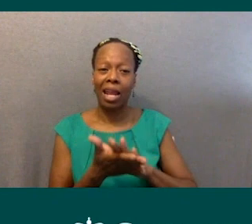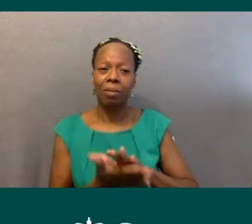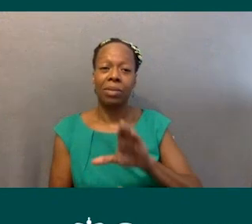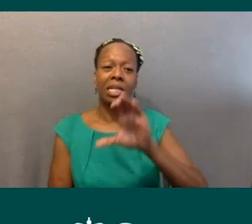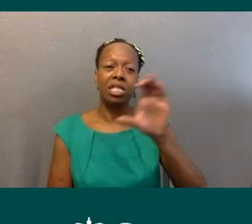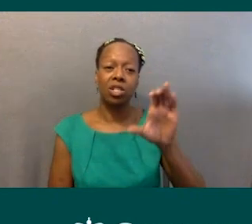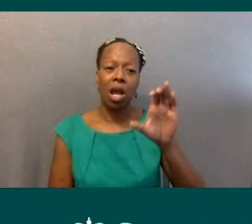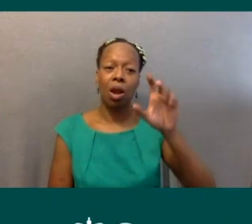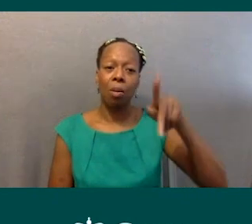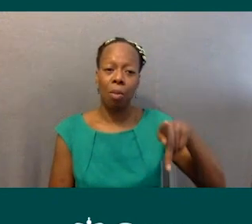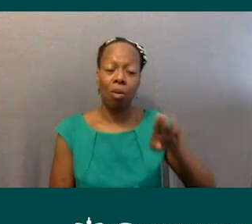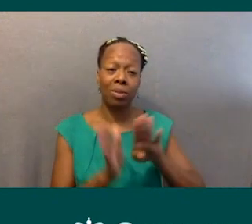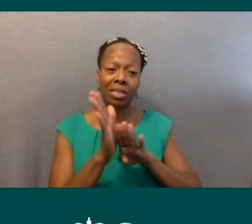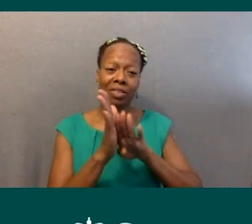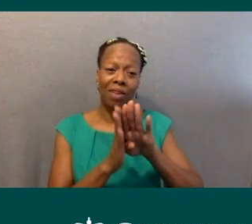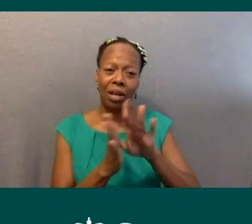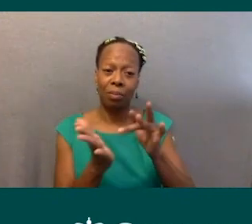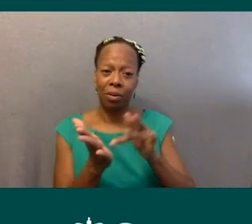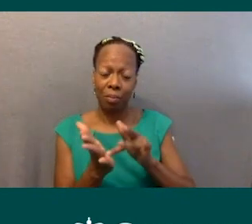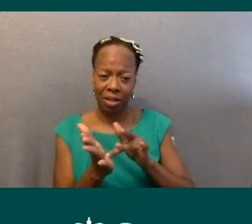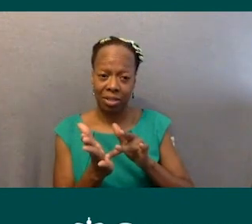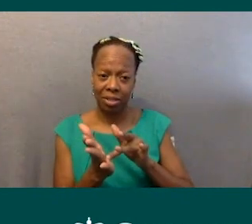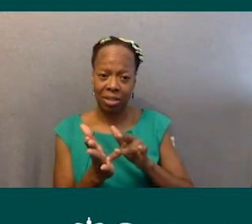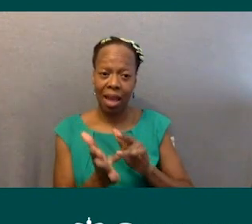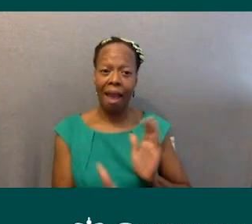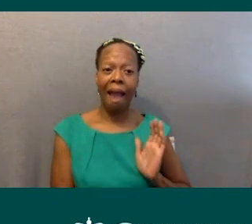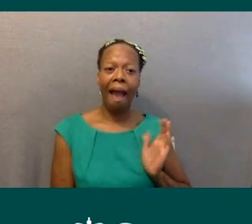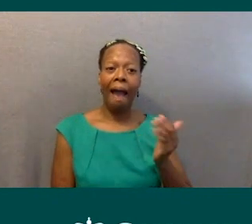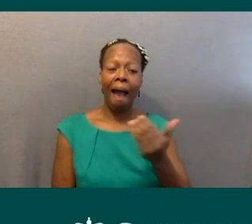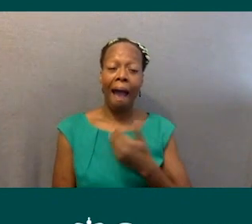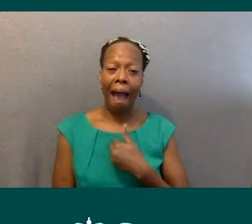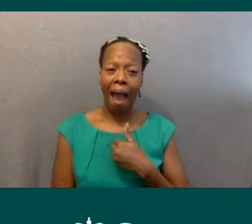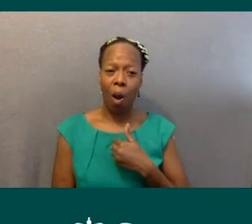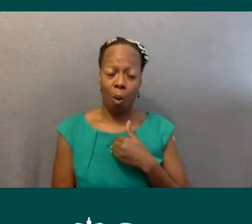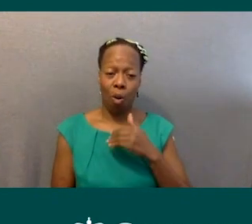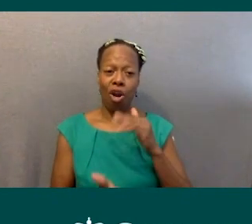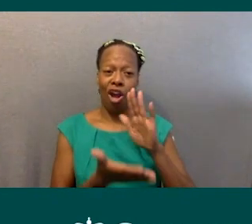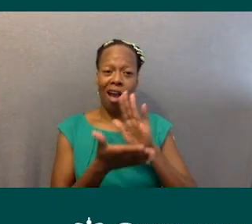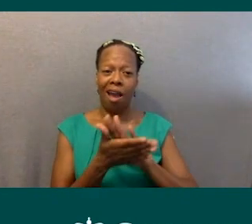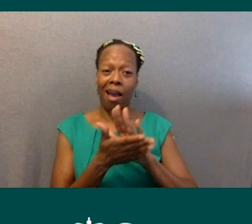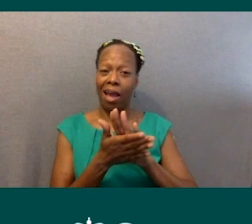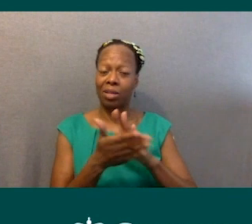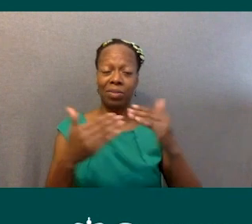And the academy has a terrific website that offers a great deal of information,